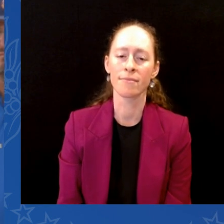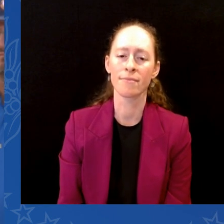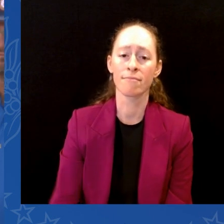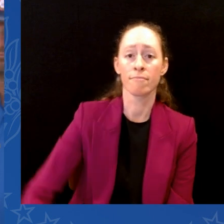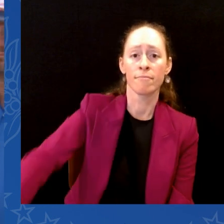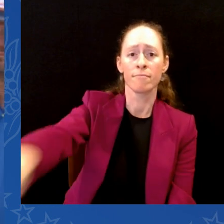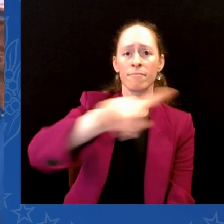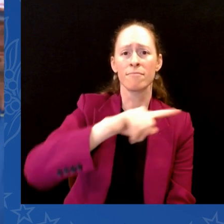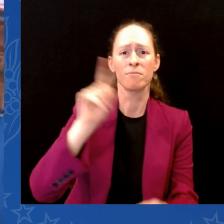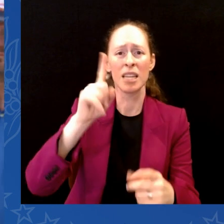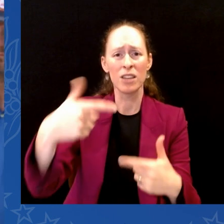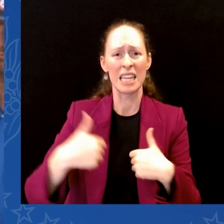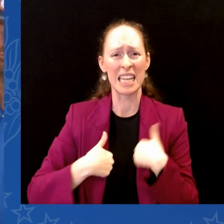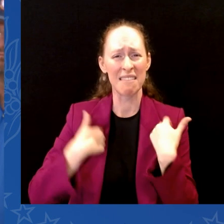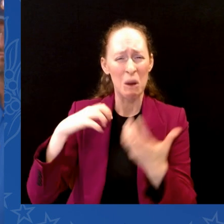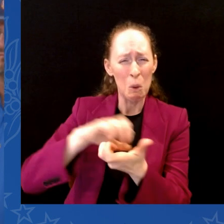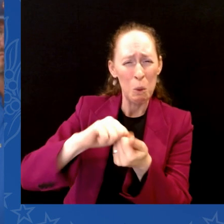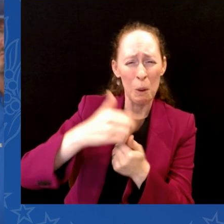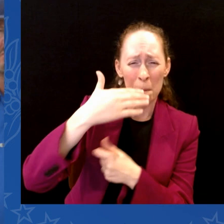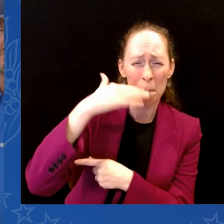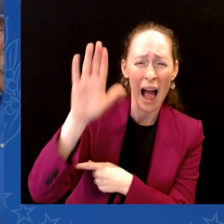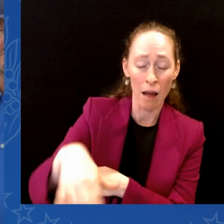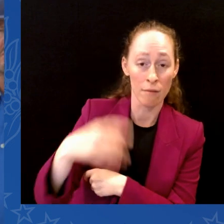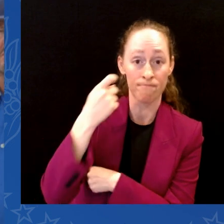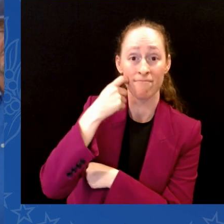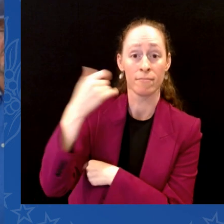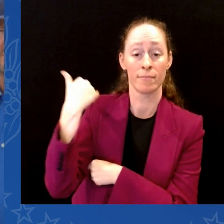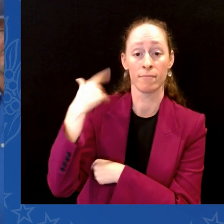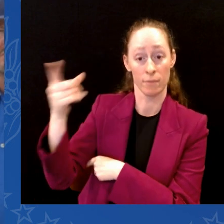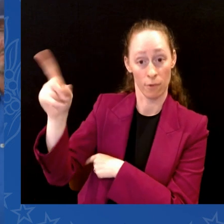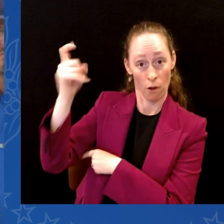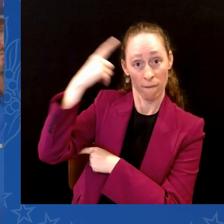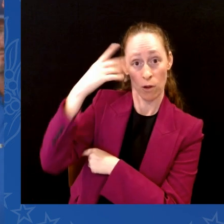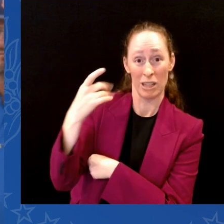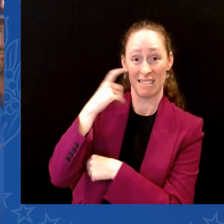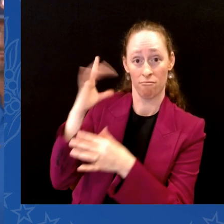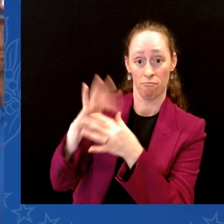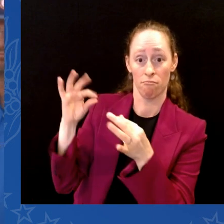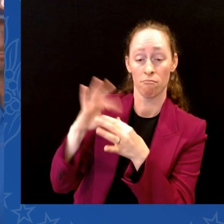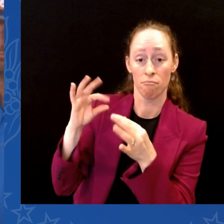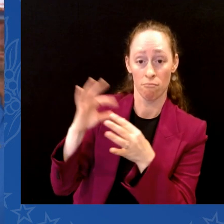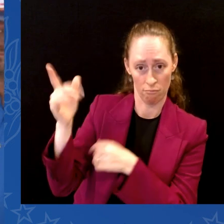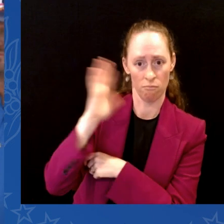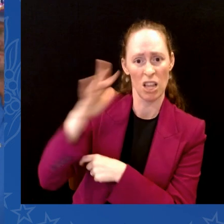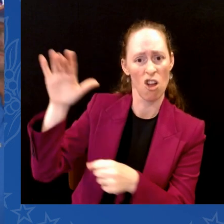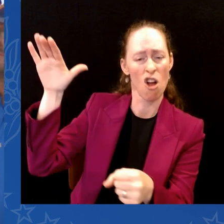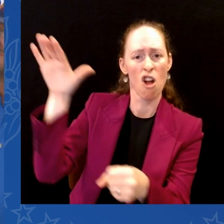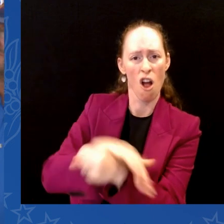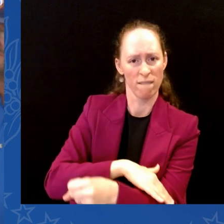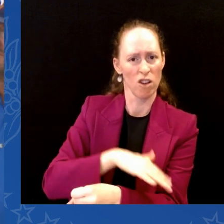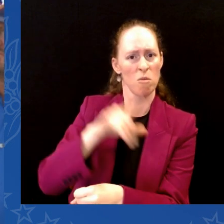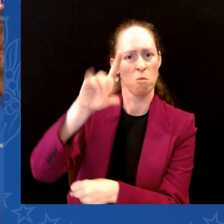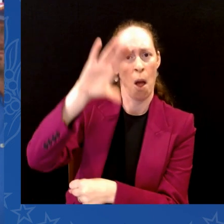said we'll cover 100 percent of the cleanup costs -- the debris costs, which is billions of dollars